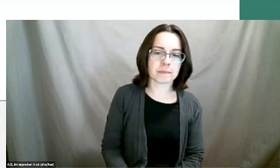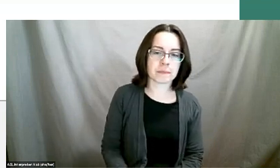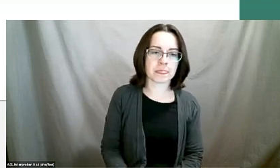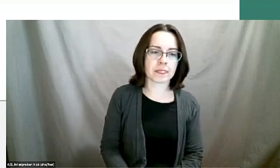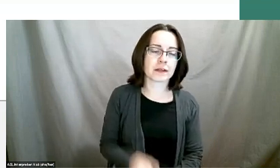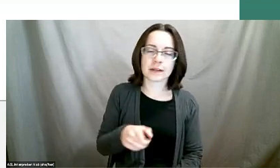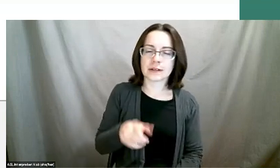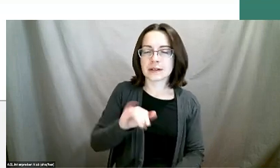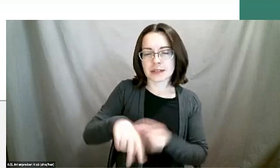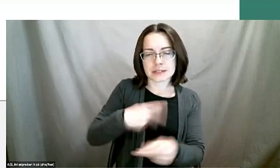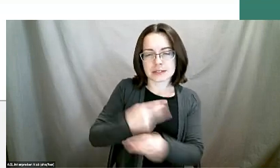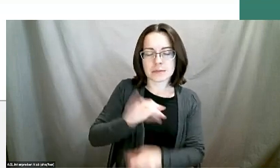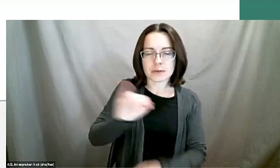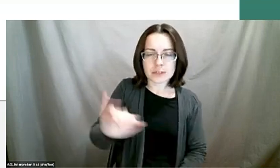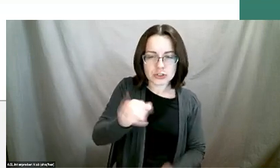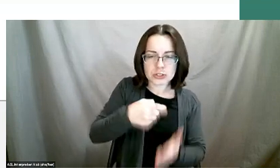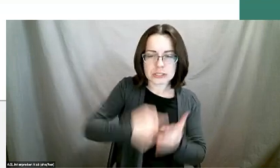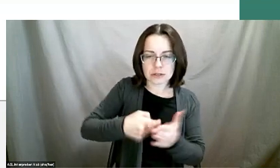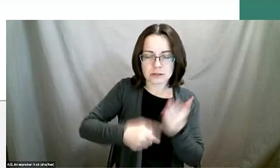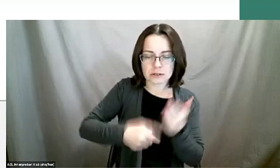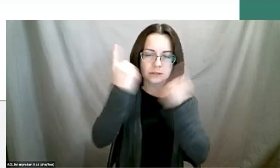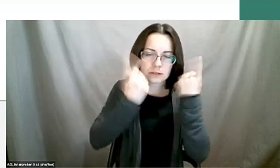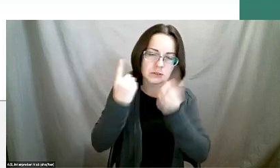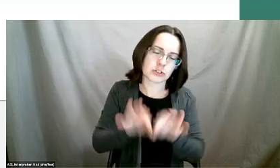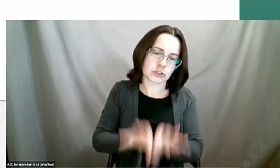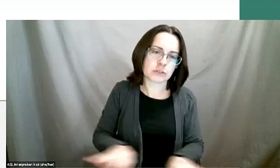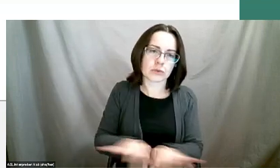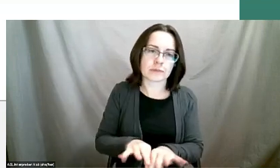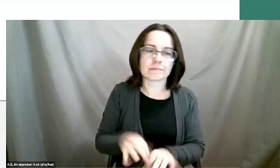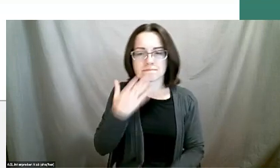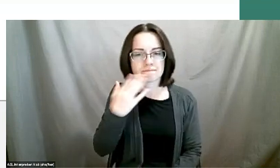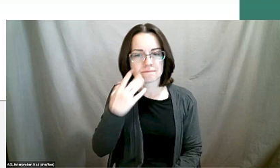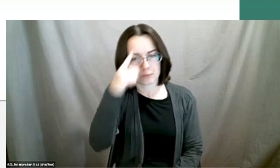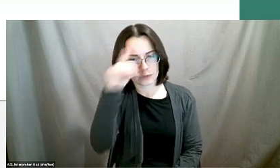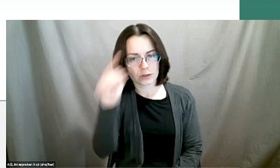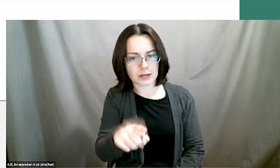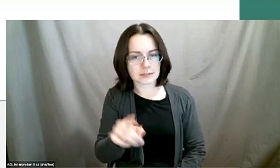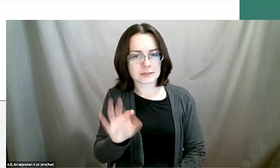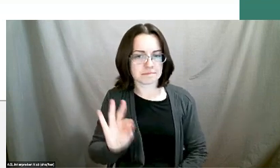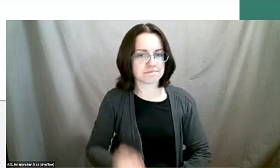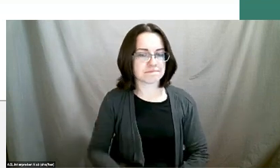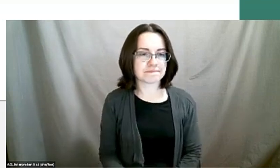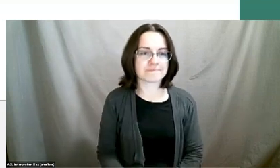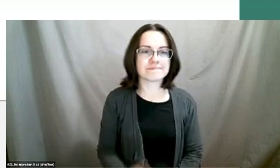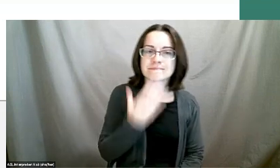can be important at times. And so thank you. We appreciate the question and thank you for that answer.